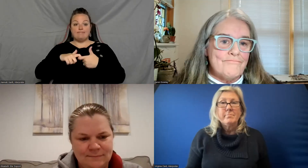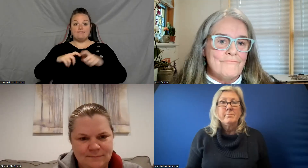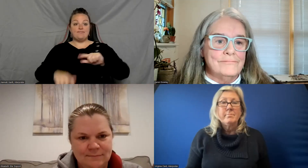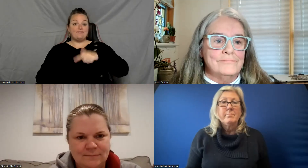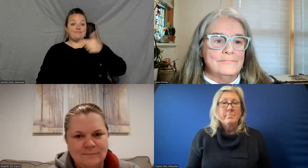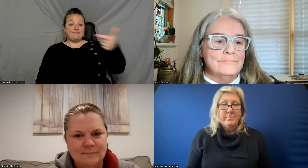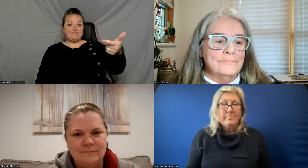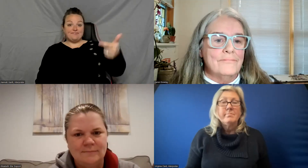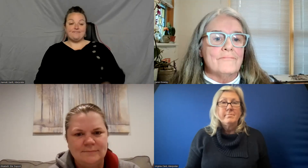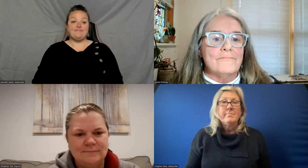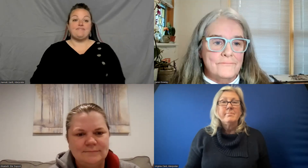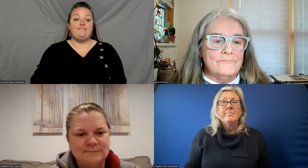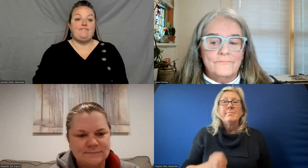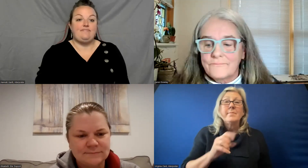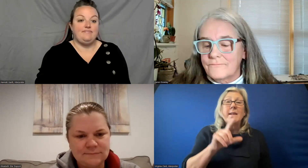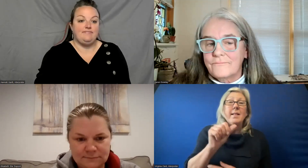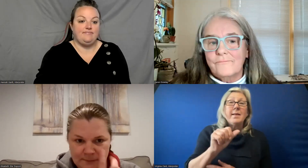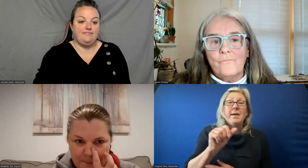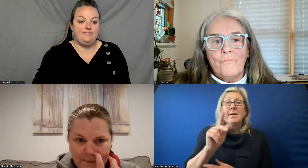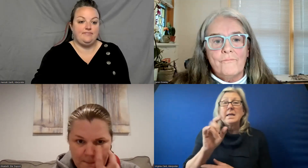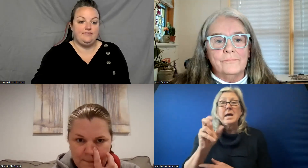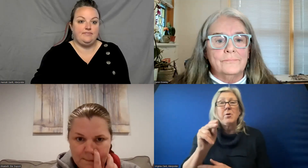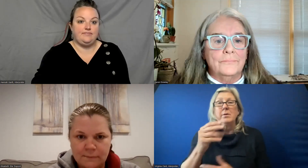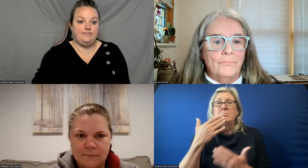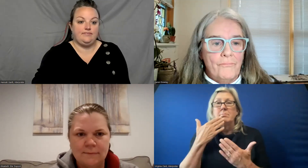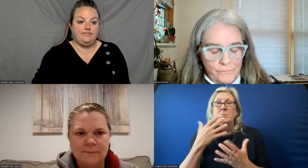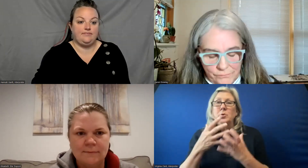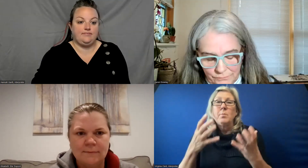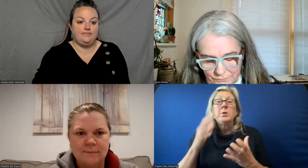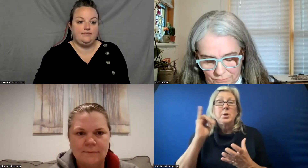Ella and Karen, thank you so much. And that legislation has been introduced into